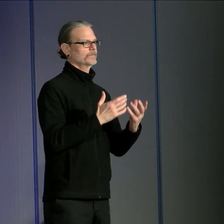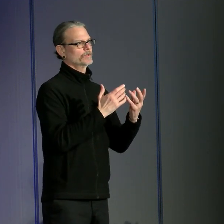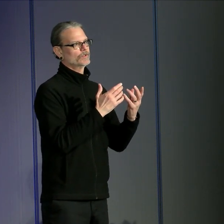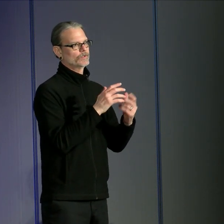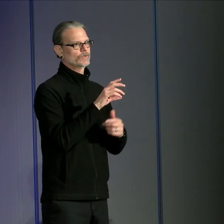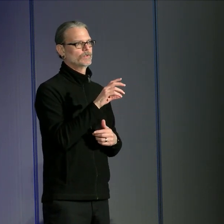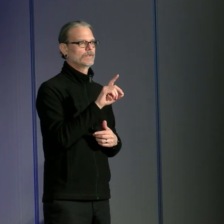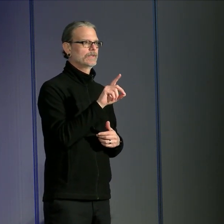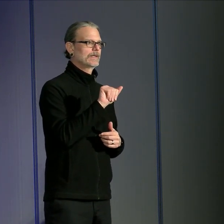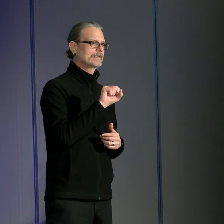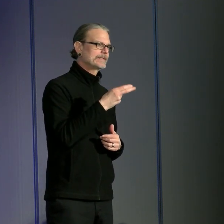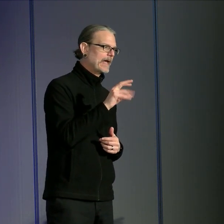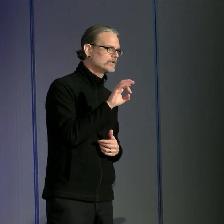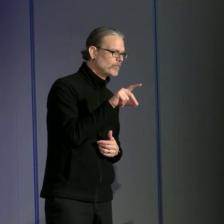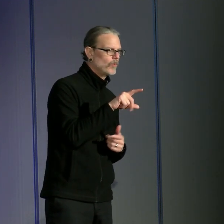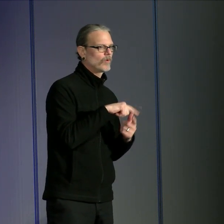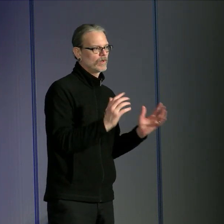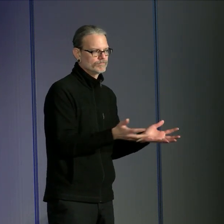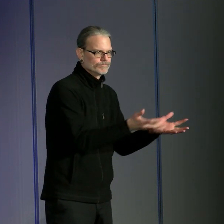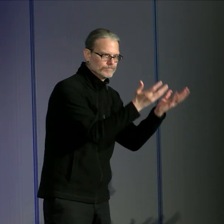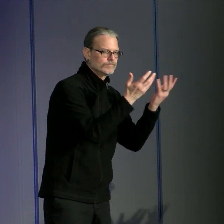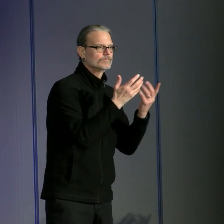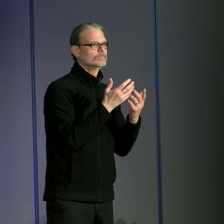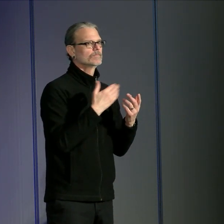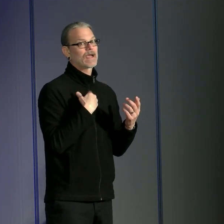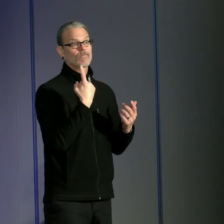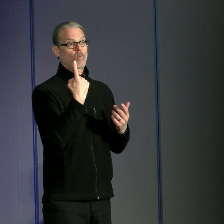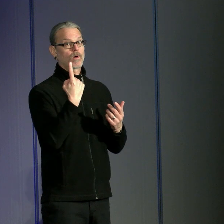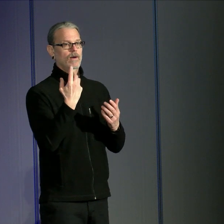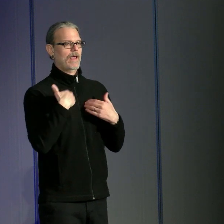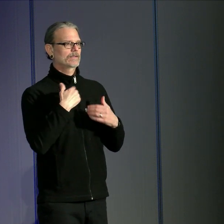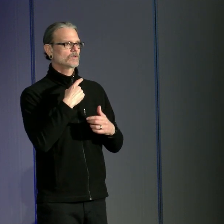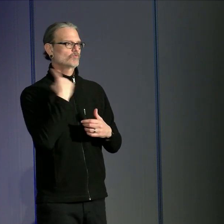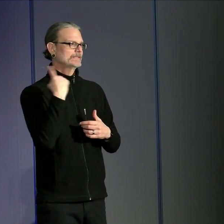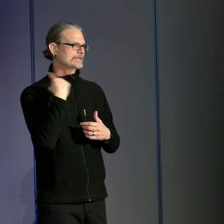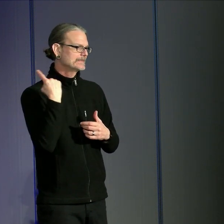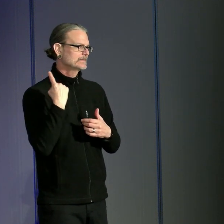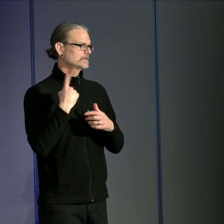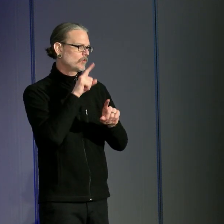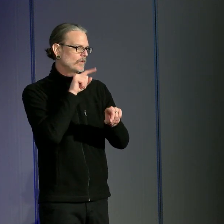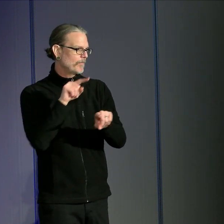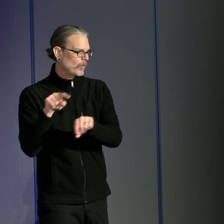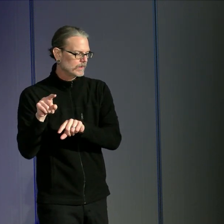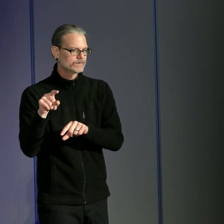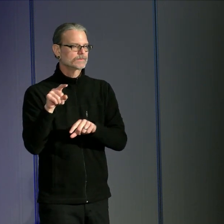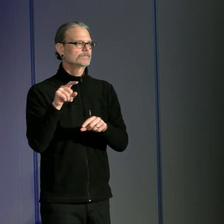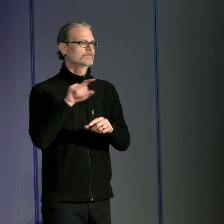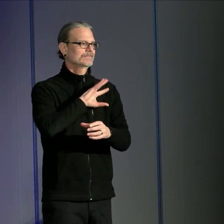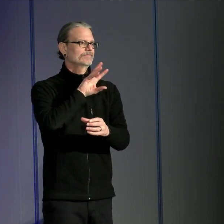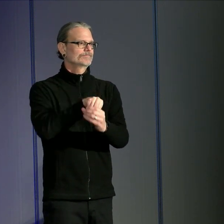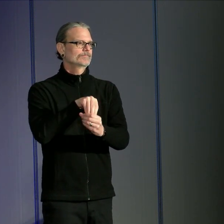Another customer who does reporting and includes risk report and does the accessibility reporting.